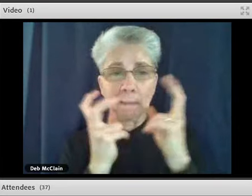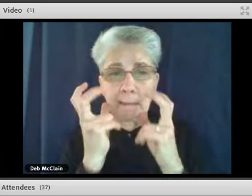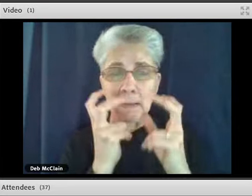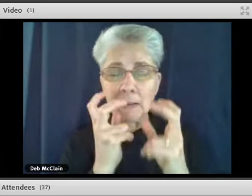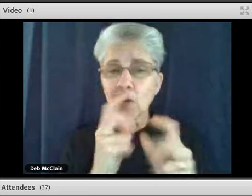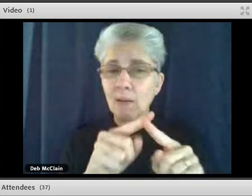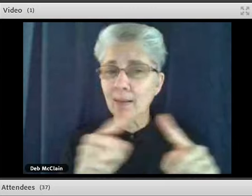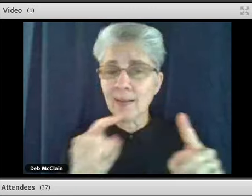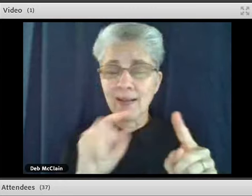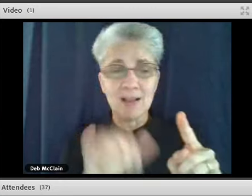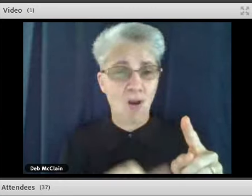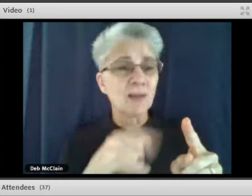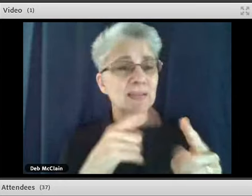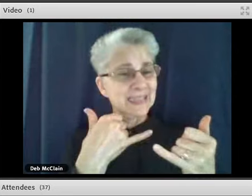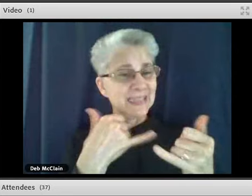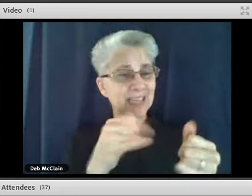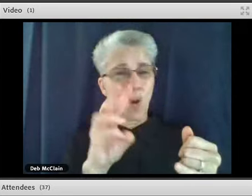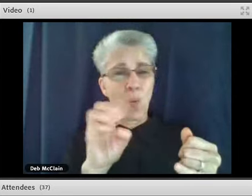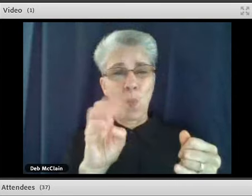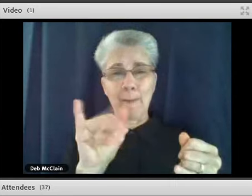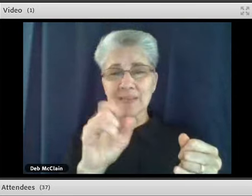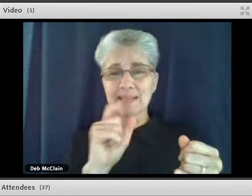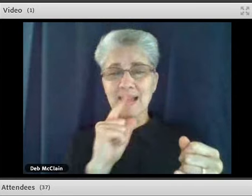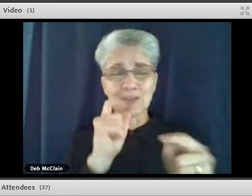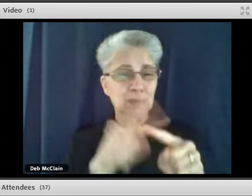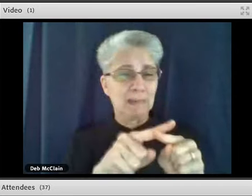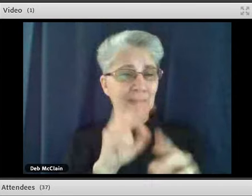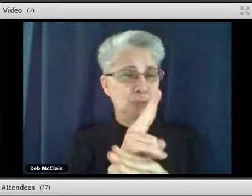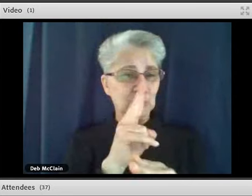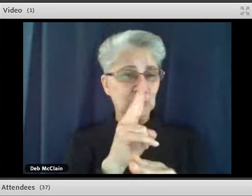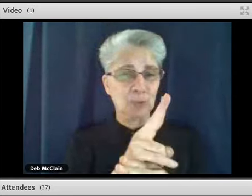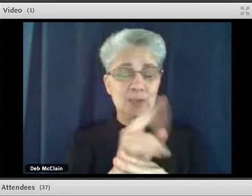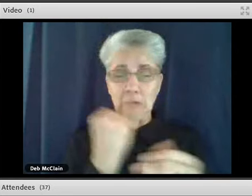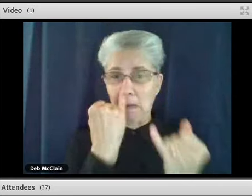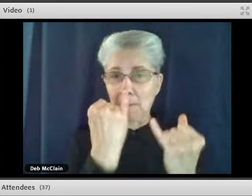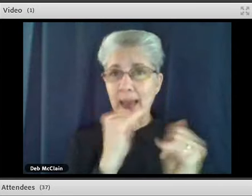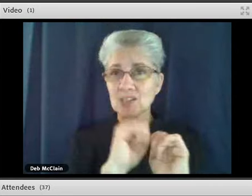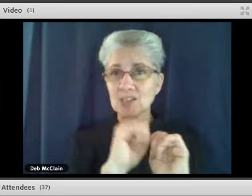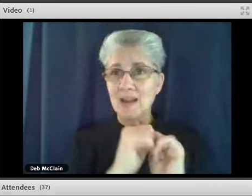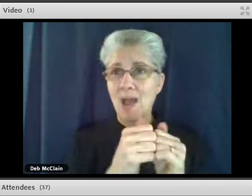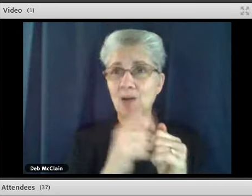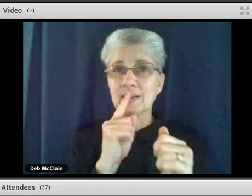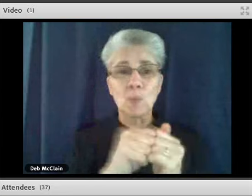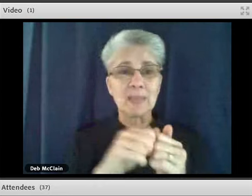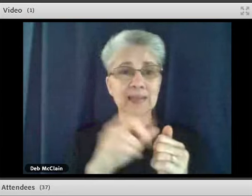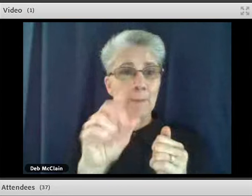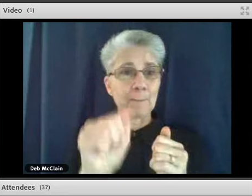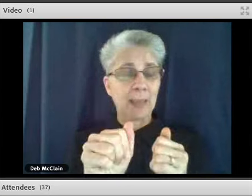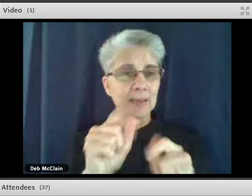and hear, different things like that, there's still websites that are inaccessible, right? So, can you imagine how it is for somebody who can't hear,